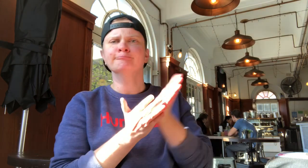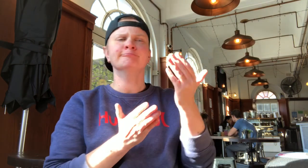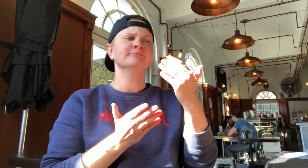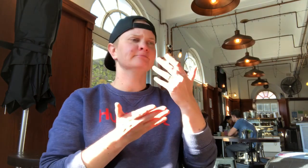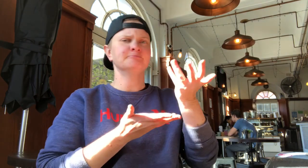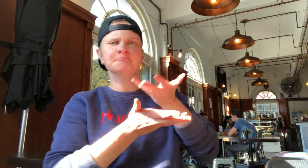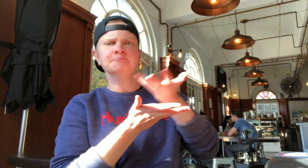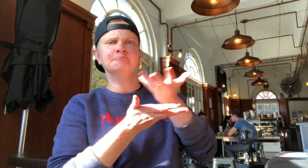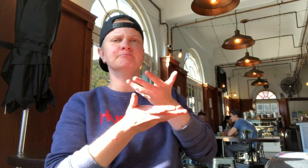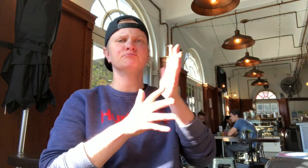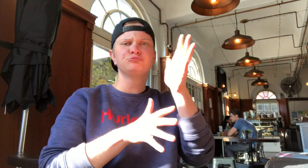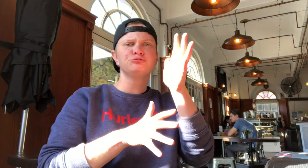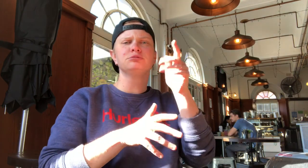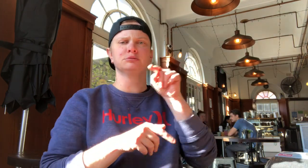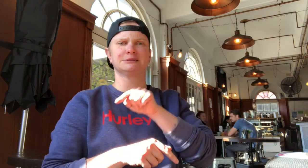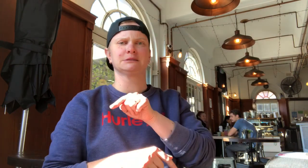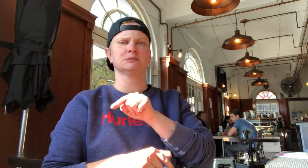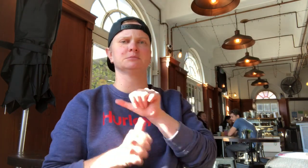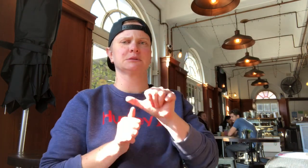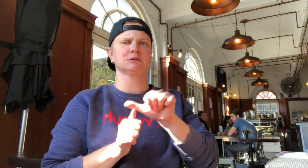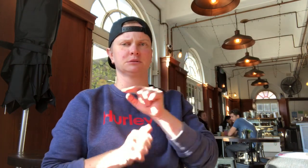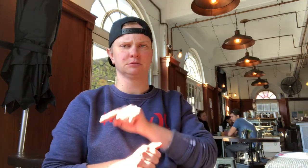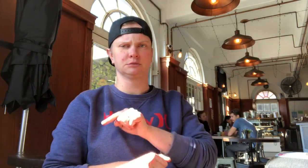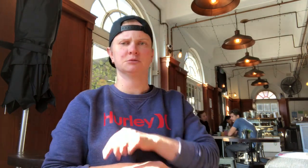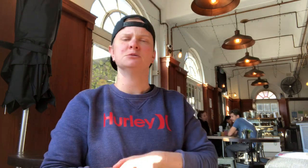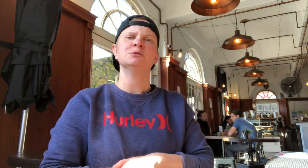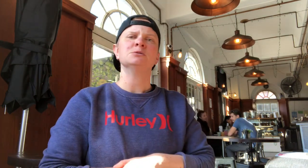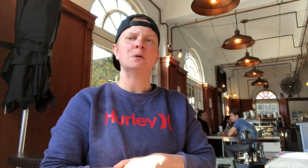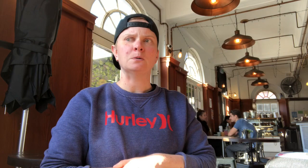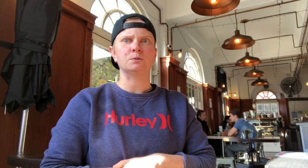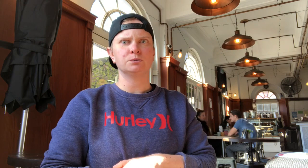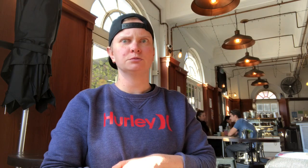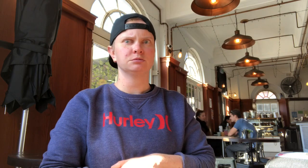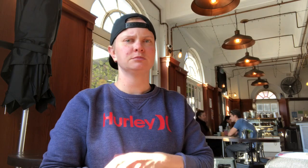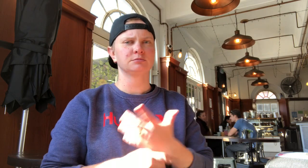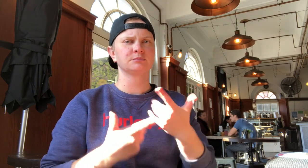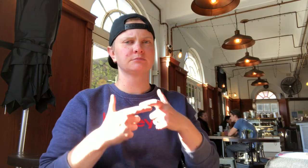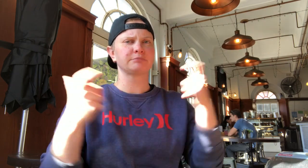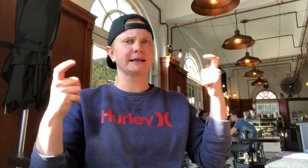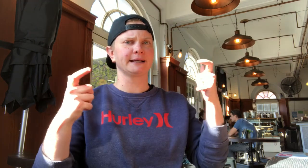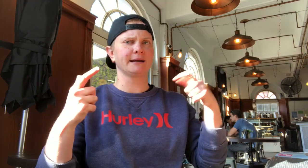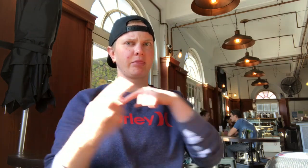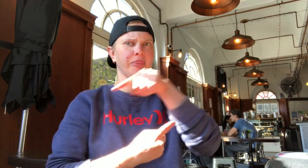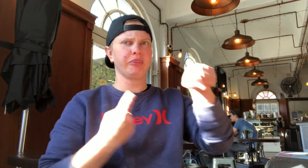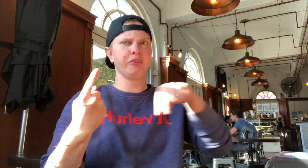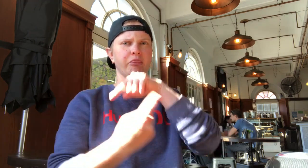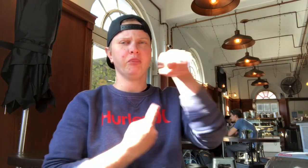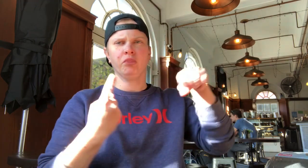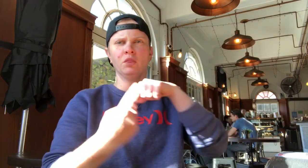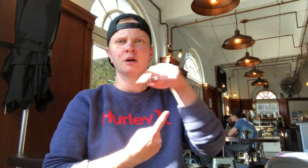and able to open discussion about any issues, so it was their recommendation to go there. It was unfortunate this has gone to ugly mess